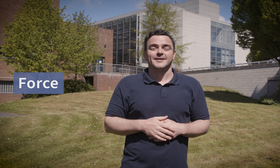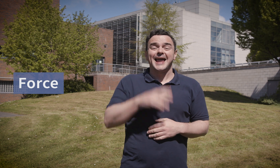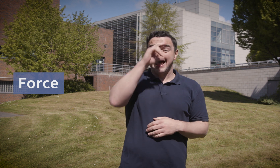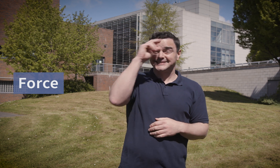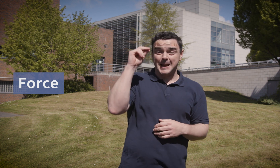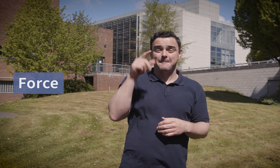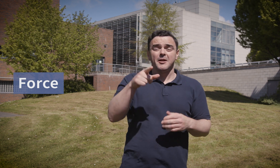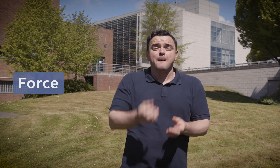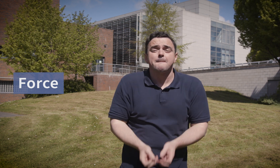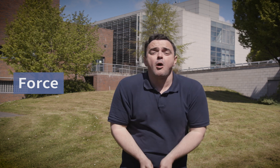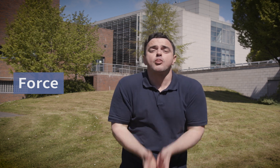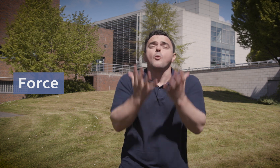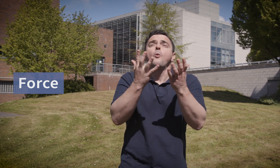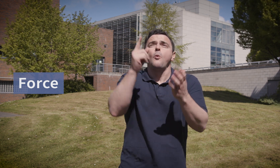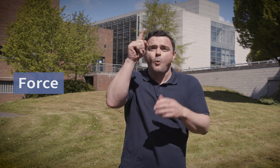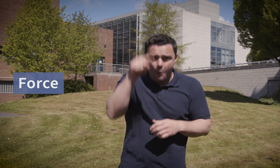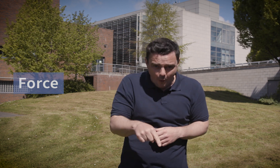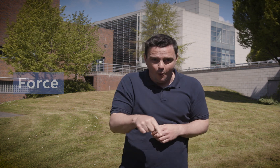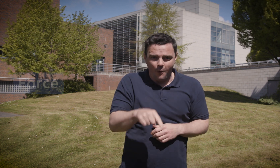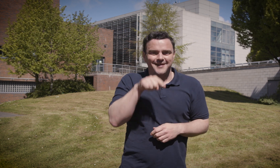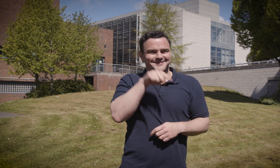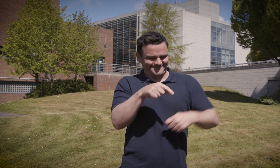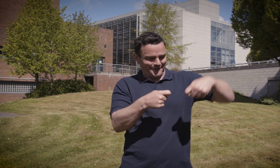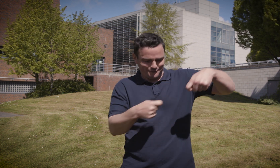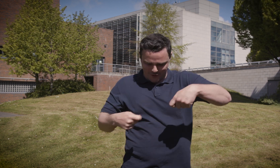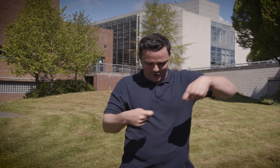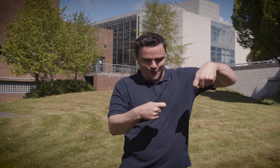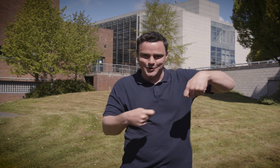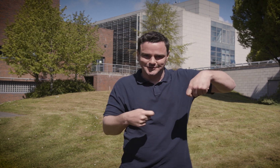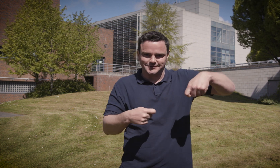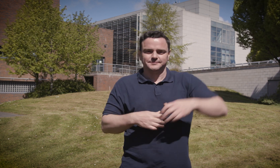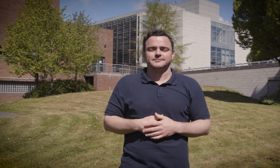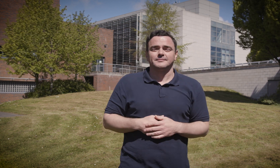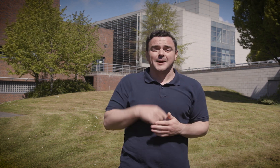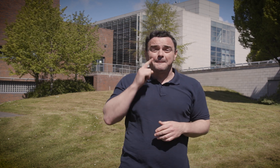If we throw a ball into the air, for example, and it falls down again, it's because of this force,